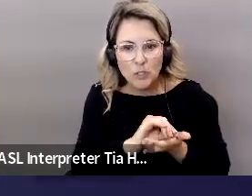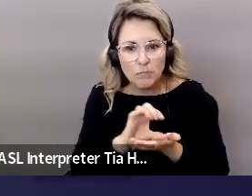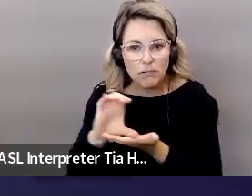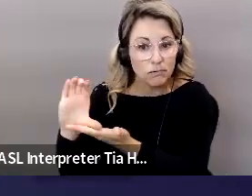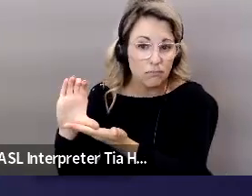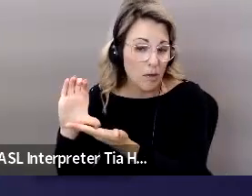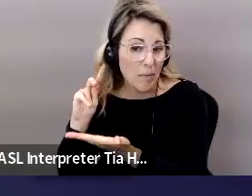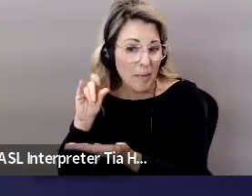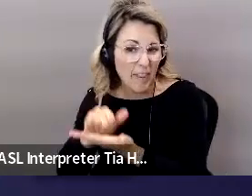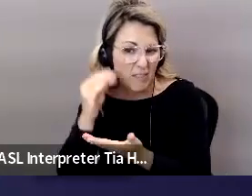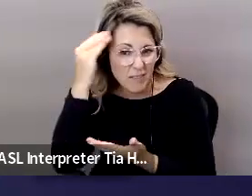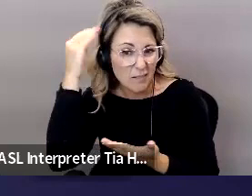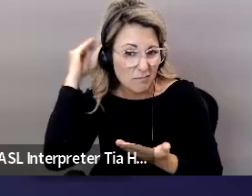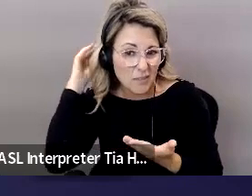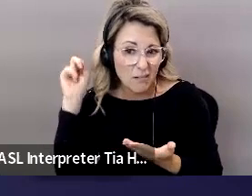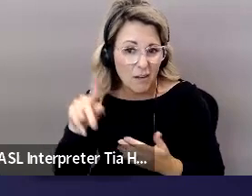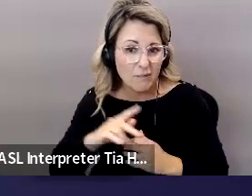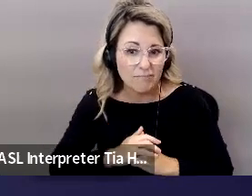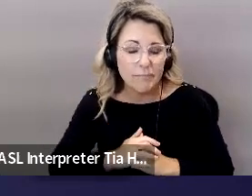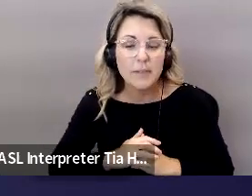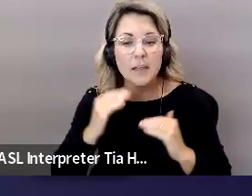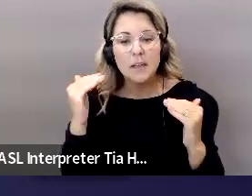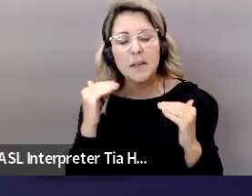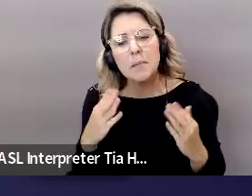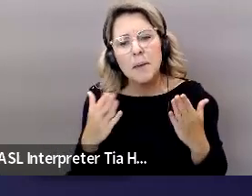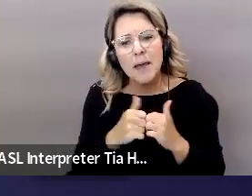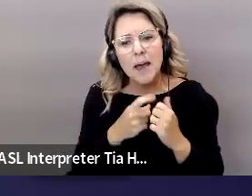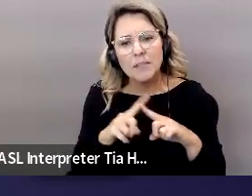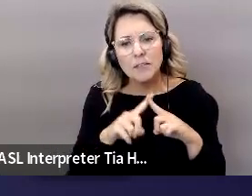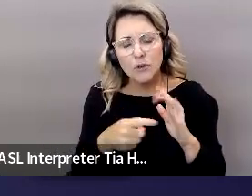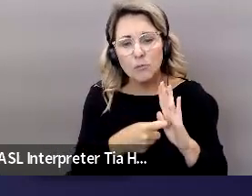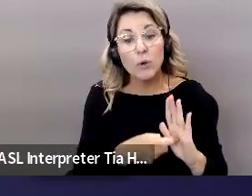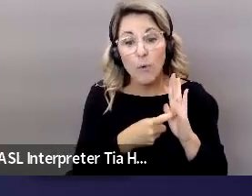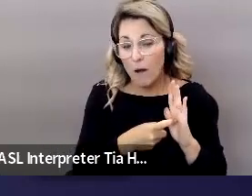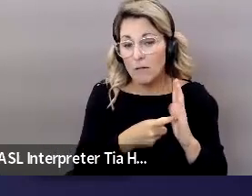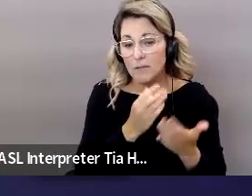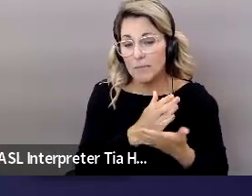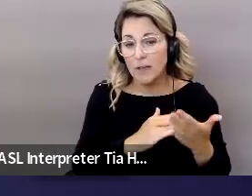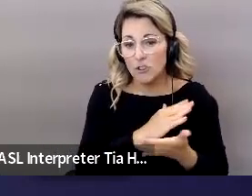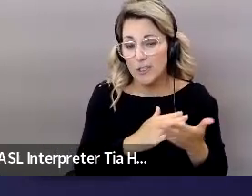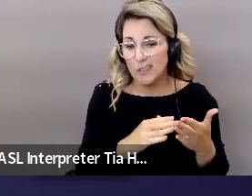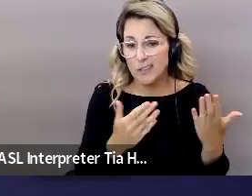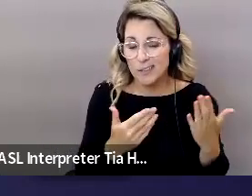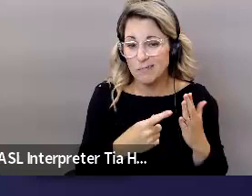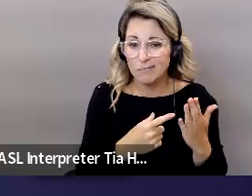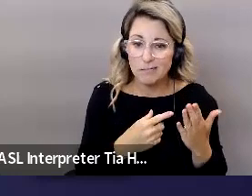and think about. It might have different required budgetary elements. They might require you to add